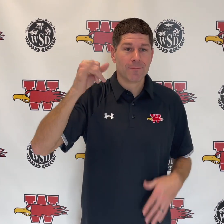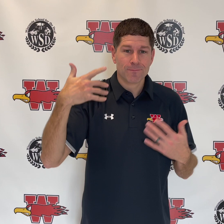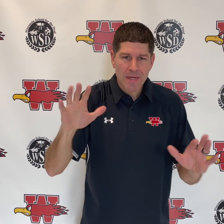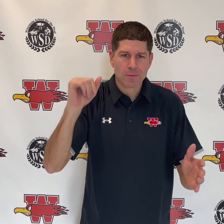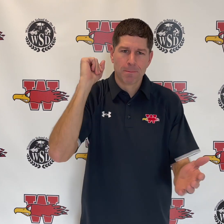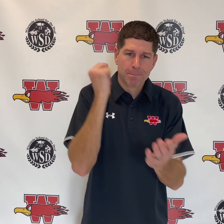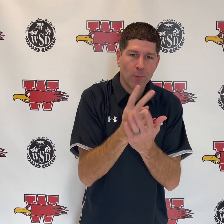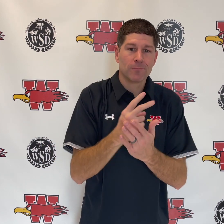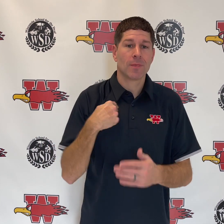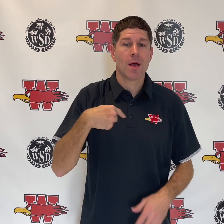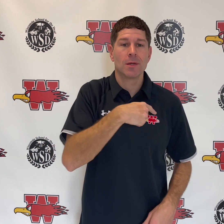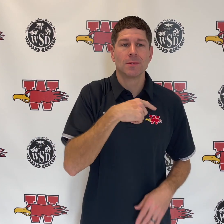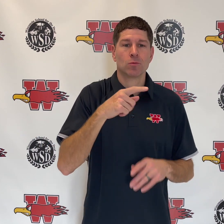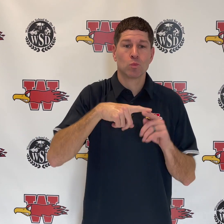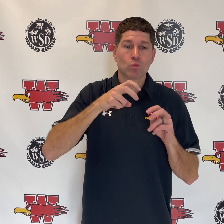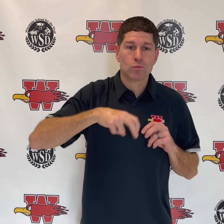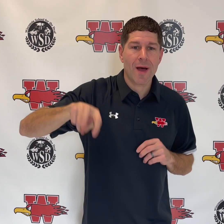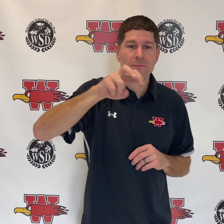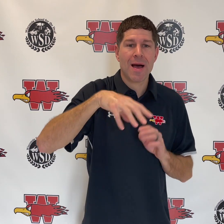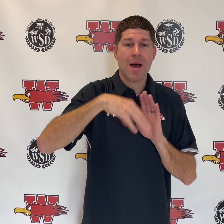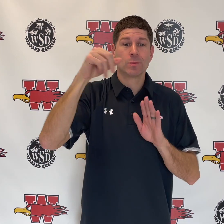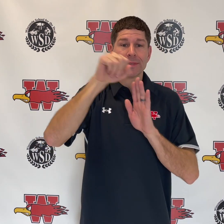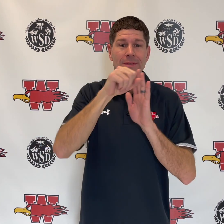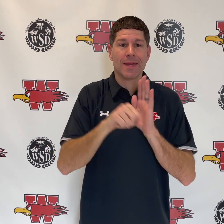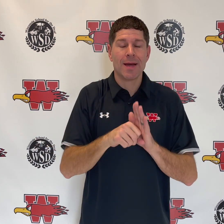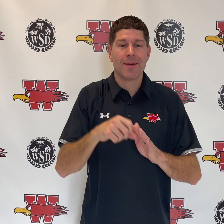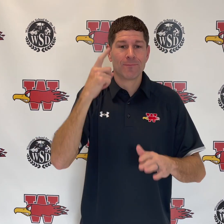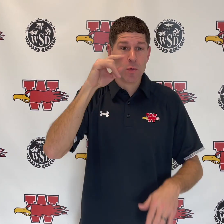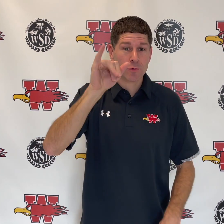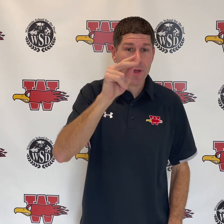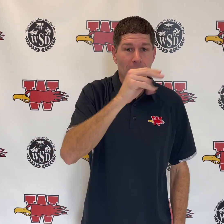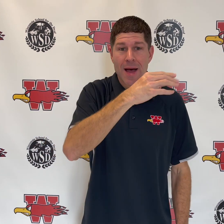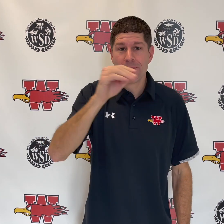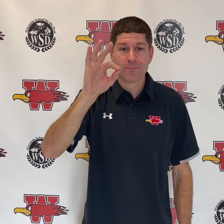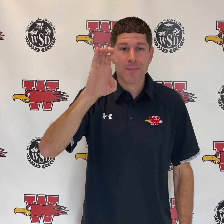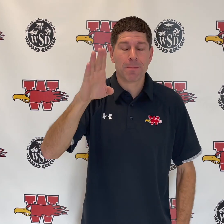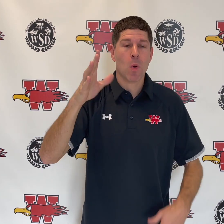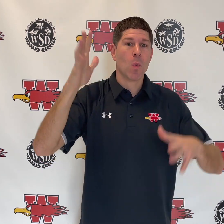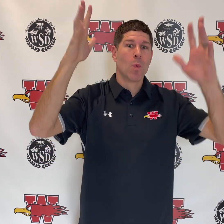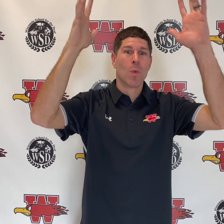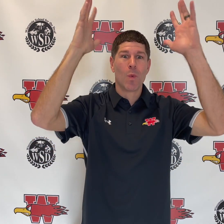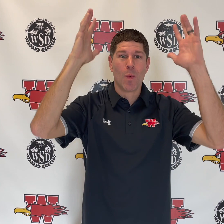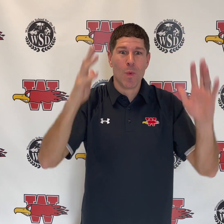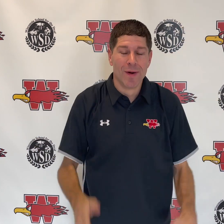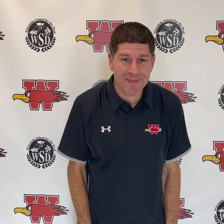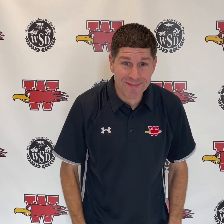approved outside of state travel for the months of January and February. We are thrilled about that!